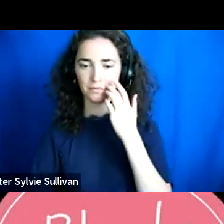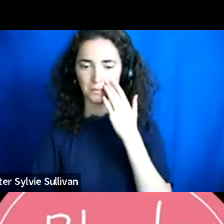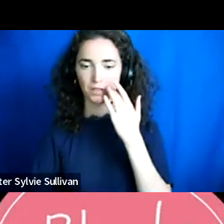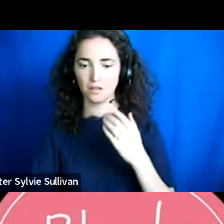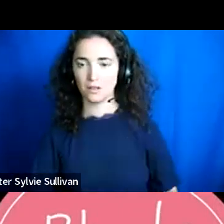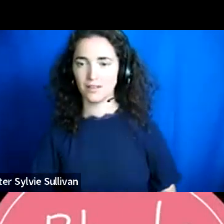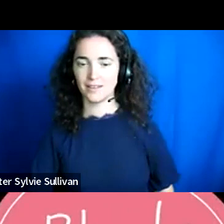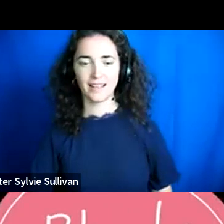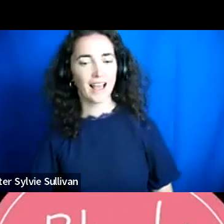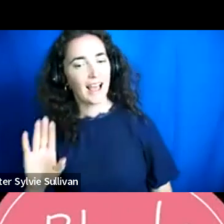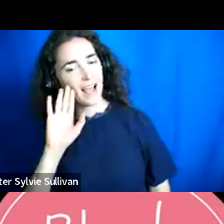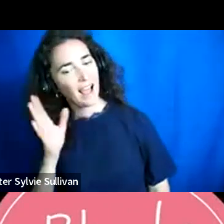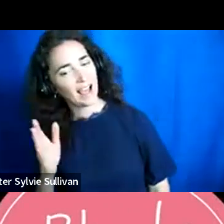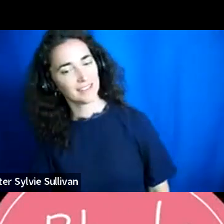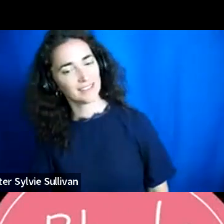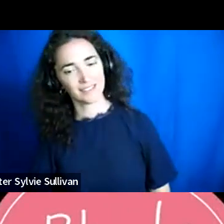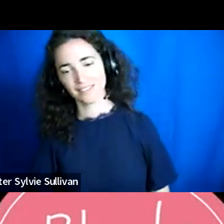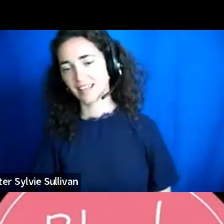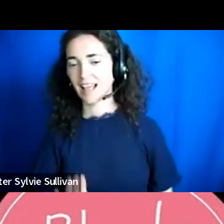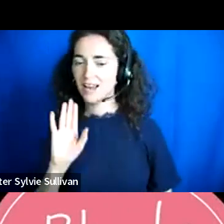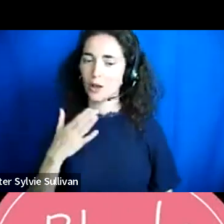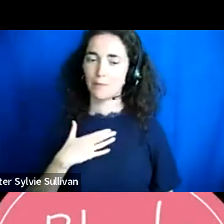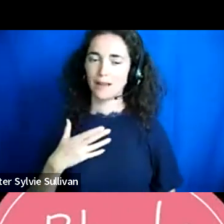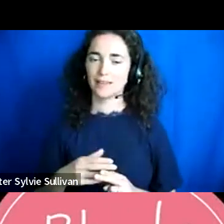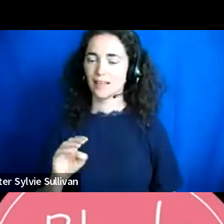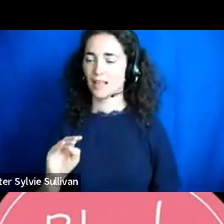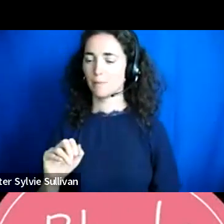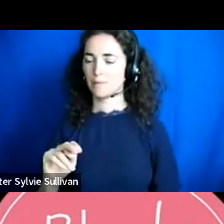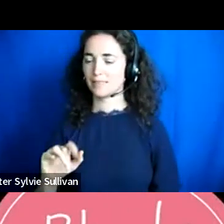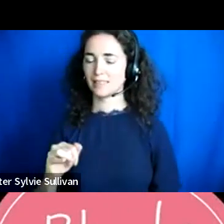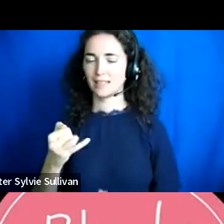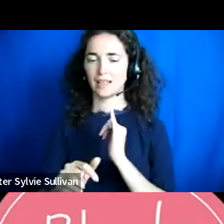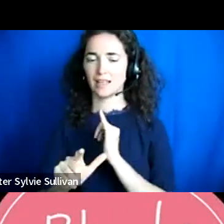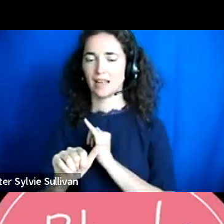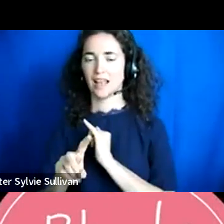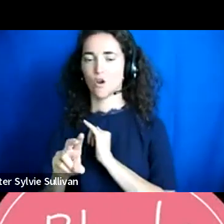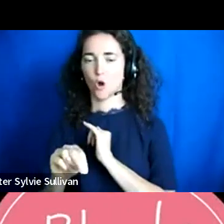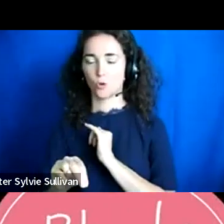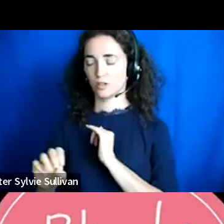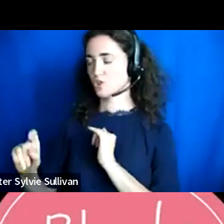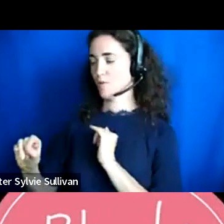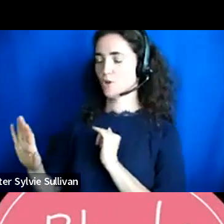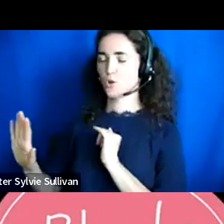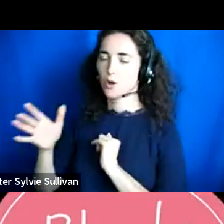Hi! hello! my name is Mindy laverne I am strider's mother.